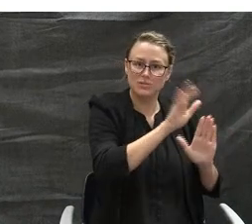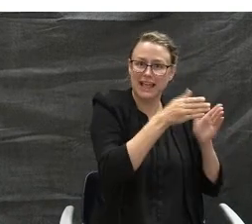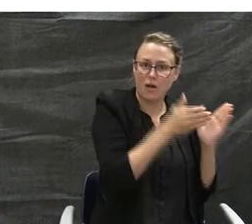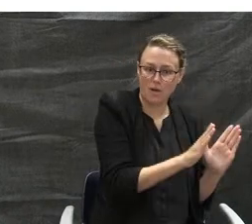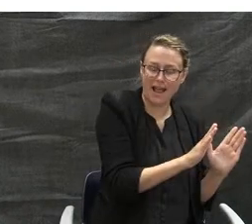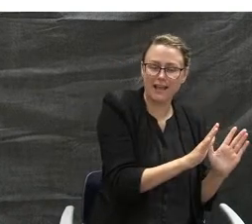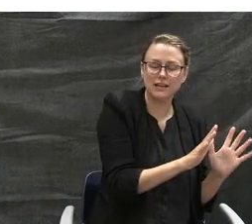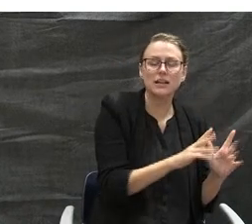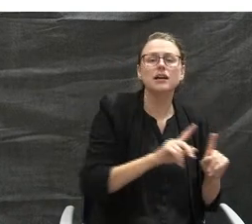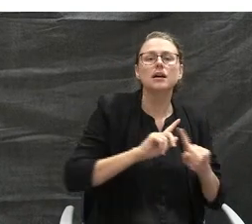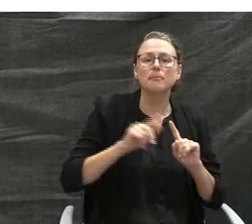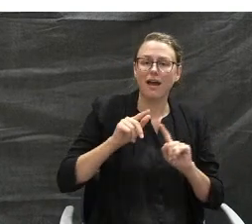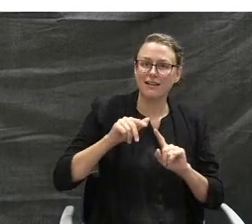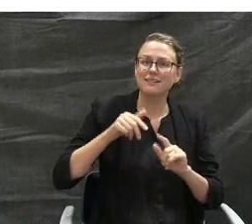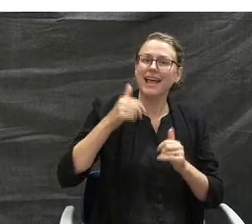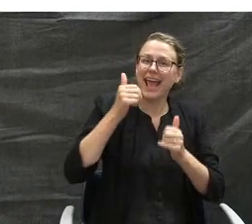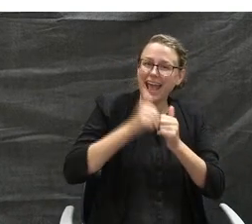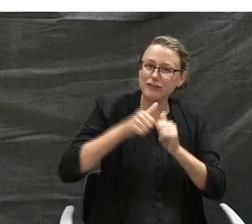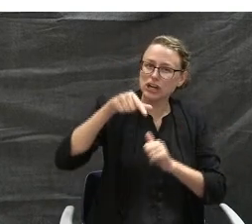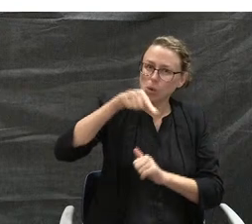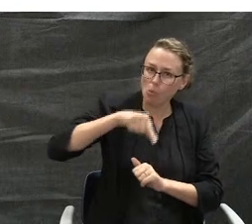And but we will work with that.